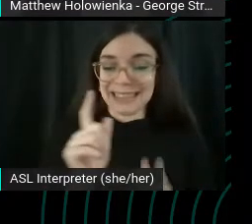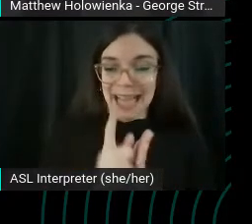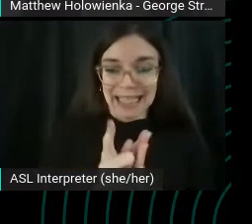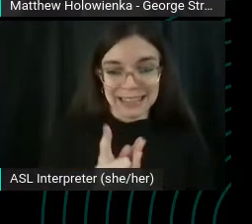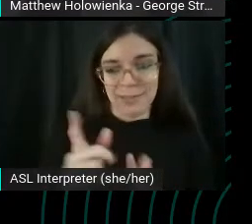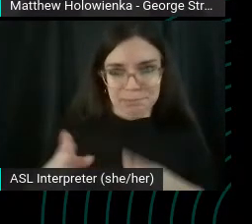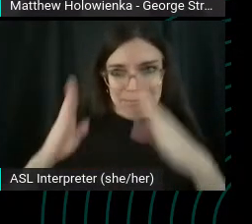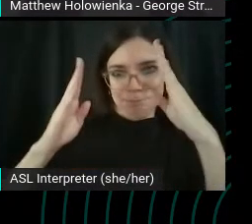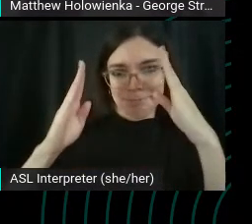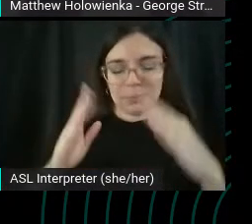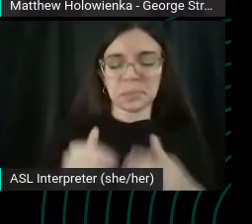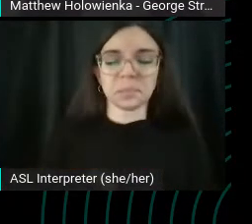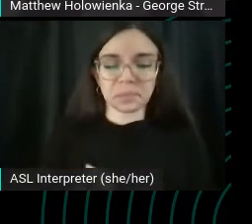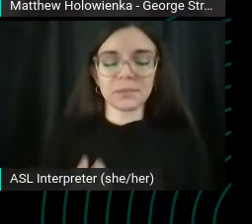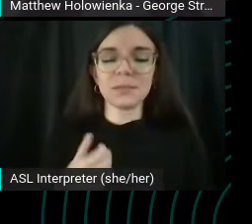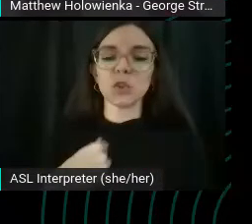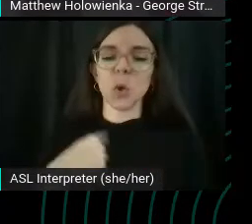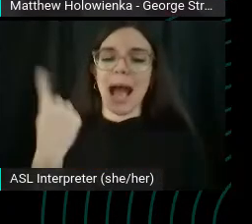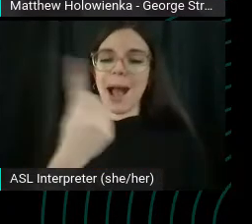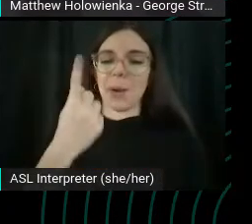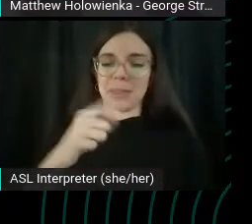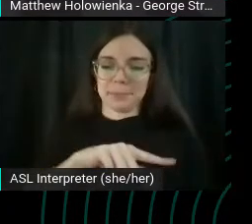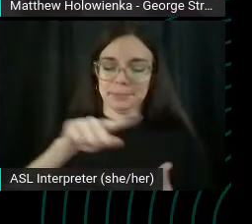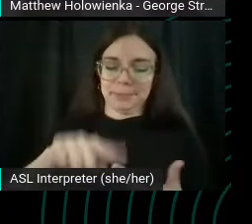I try to keep in mind three tenets to create attention-grabbing video content.